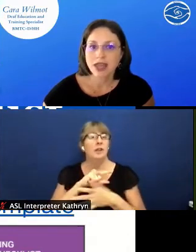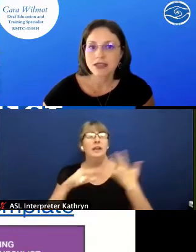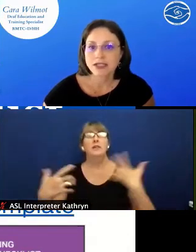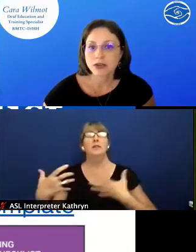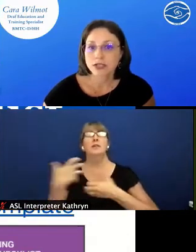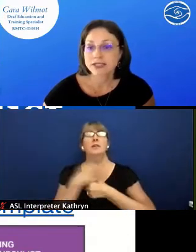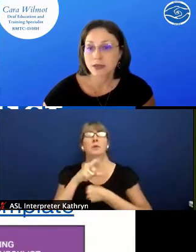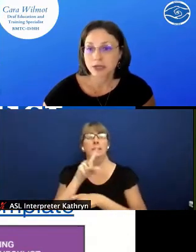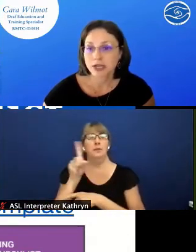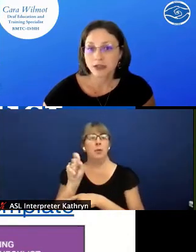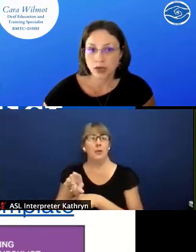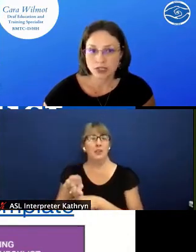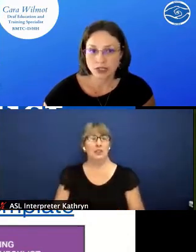These are a summary of the questions.